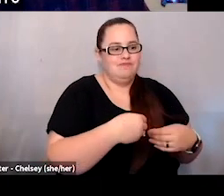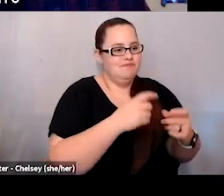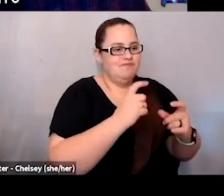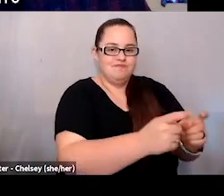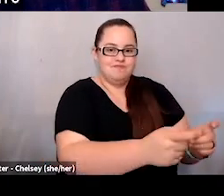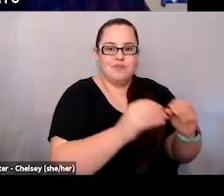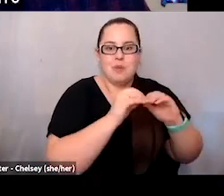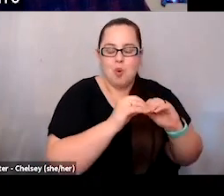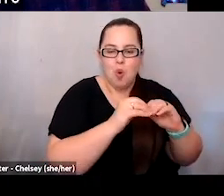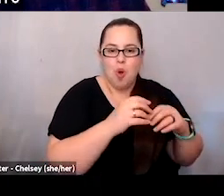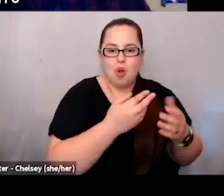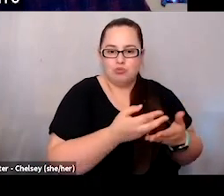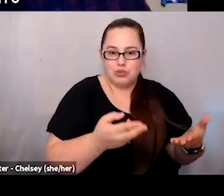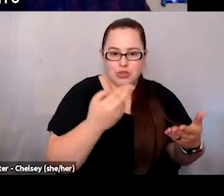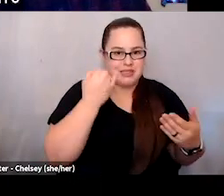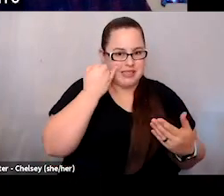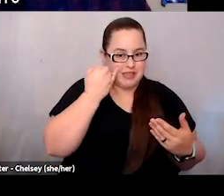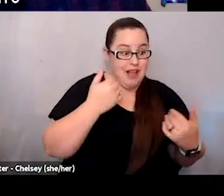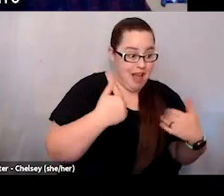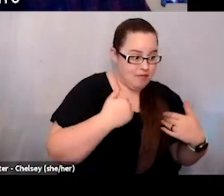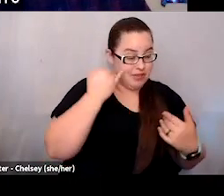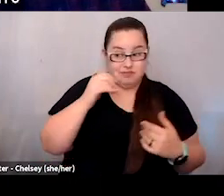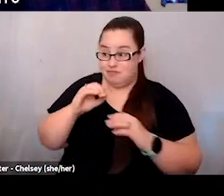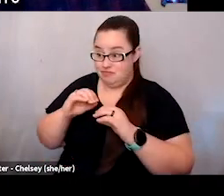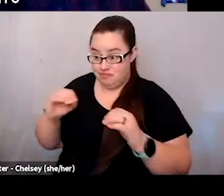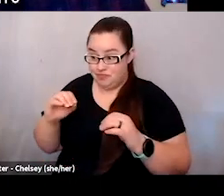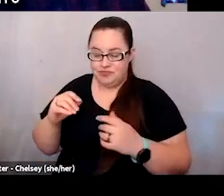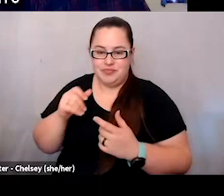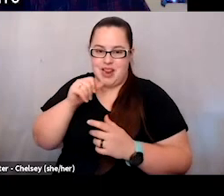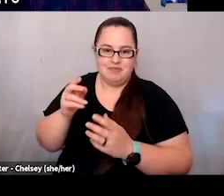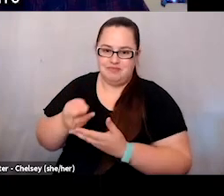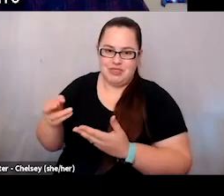have federal acknowledgement, you are afforded more resources than tribes that